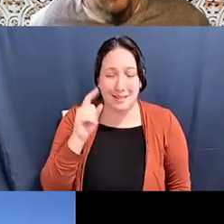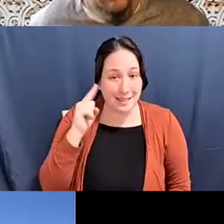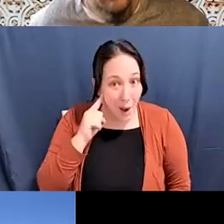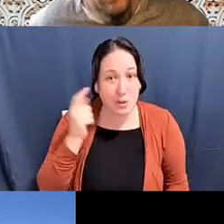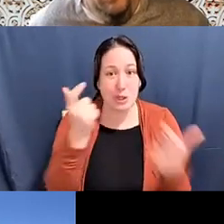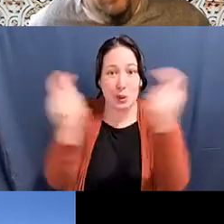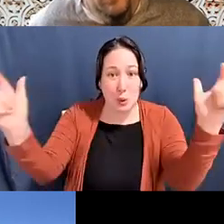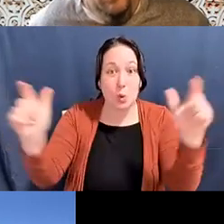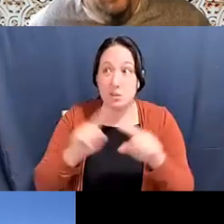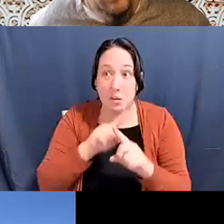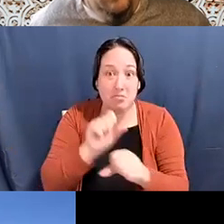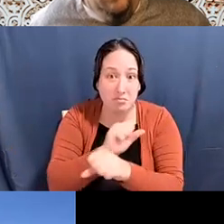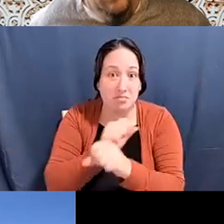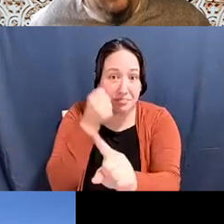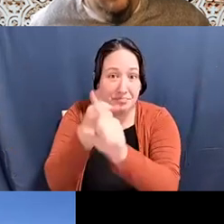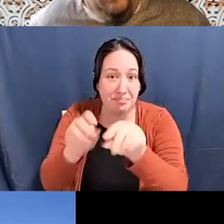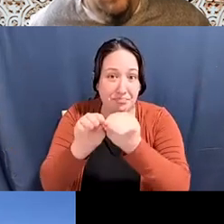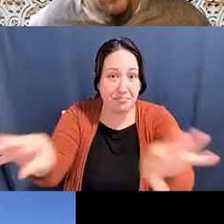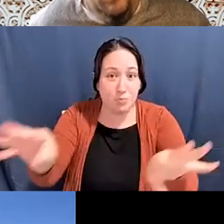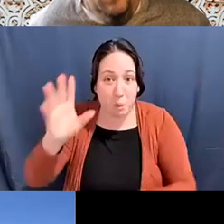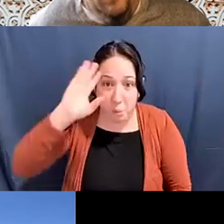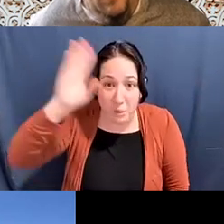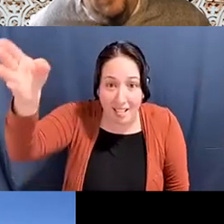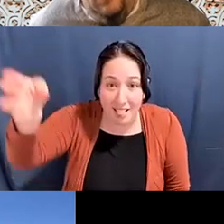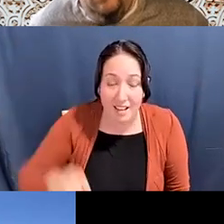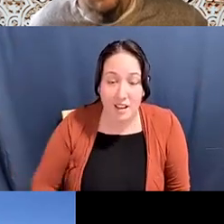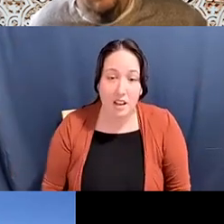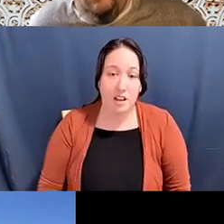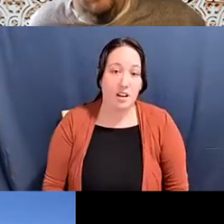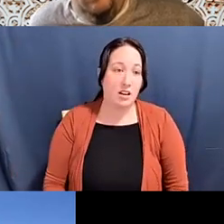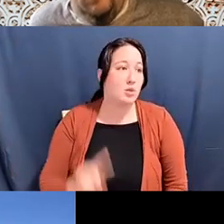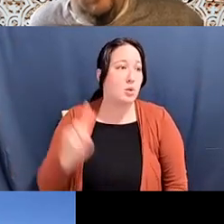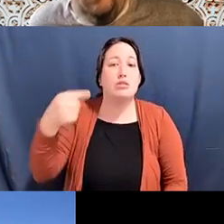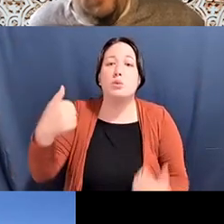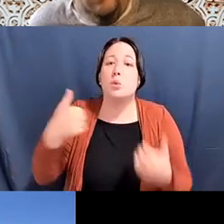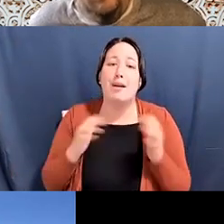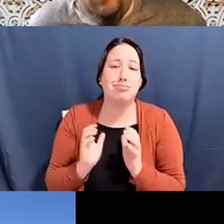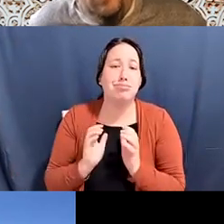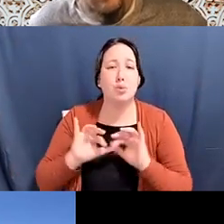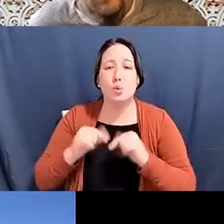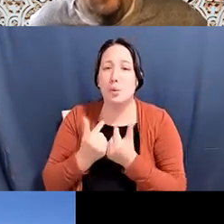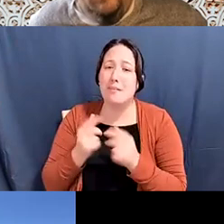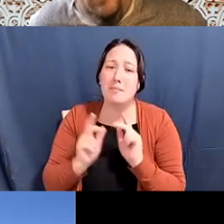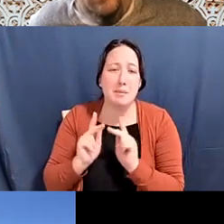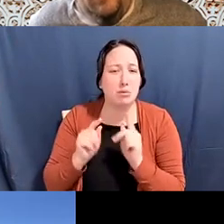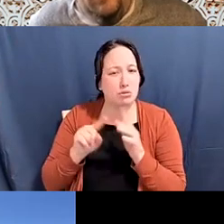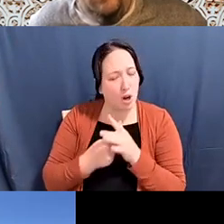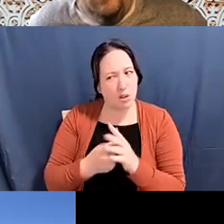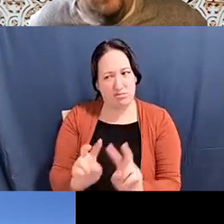pam tau lee: but, you know, just having like, you know, small group of people just start to explore what does that look like for our community.